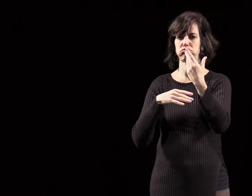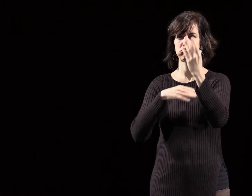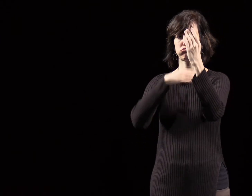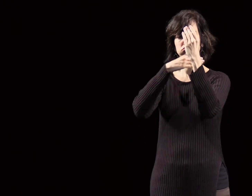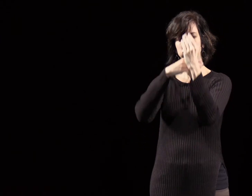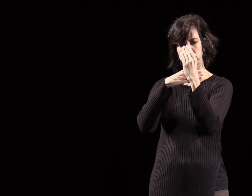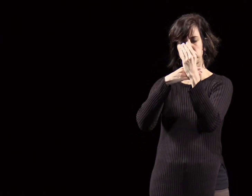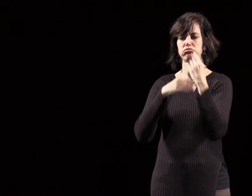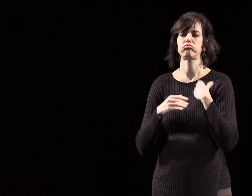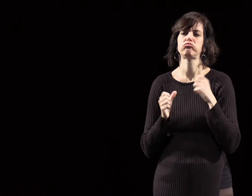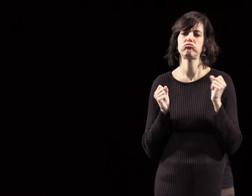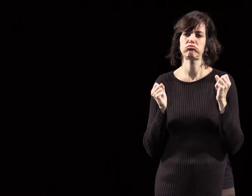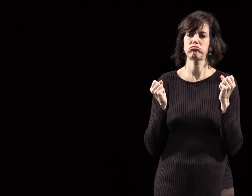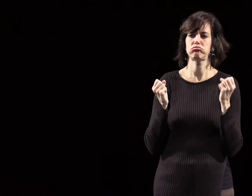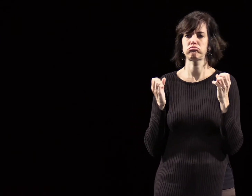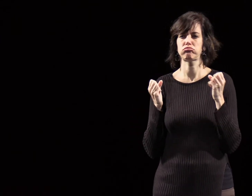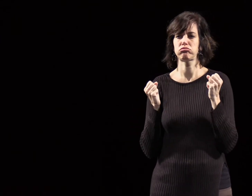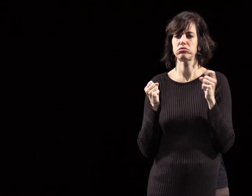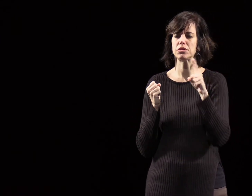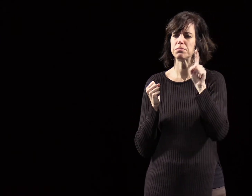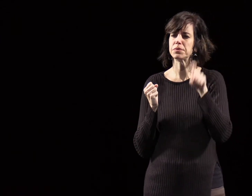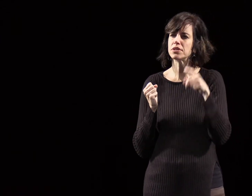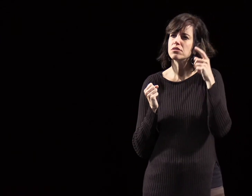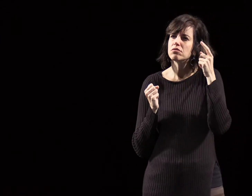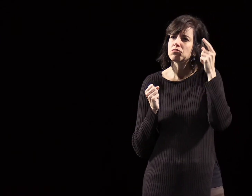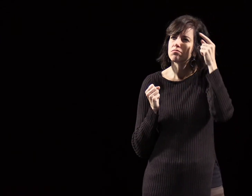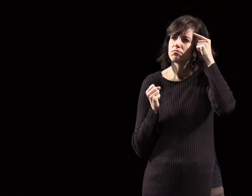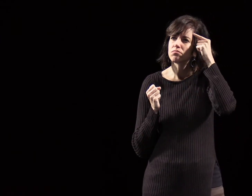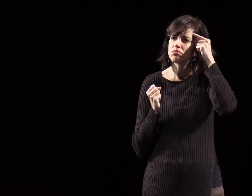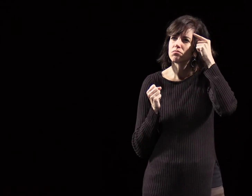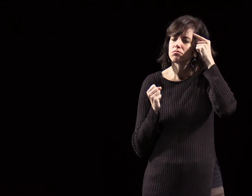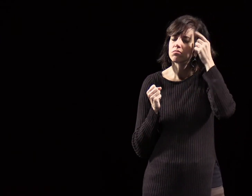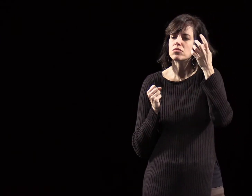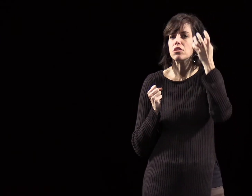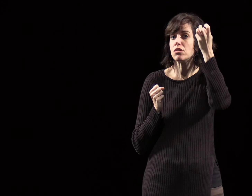So one example of this. I had the camera set up and I'm signing,